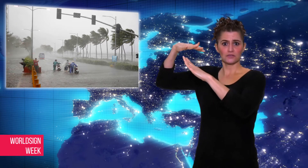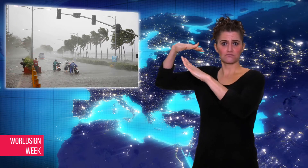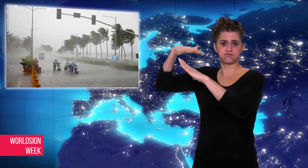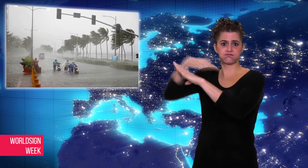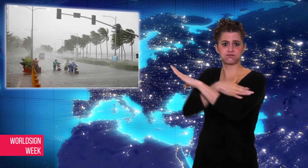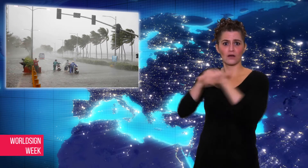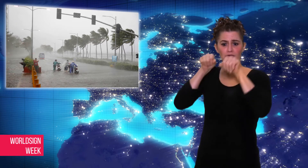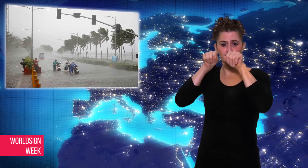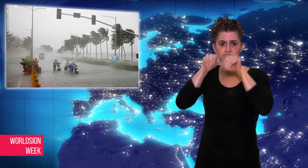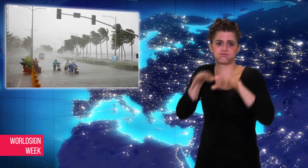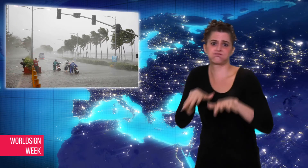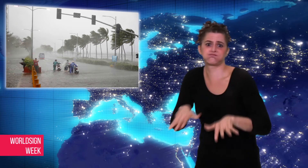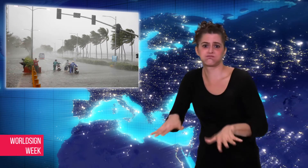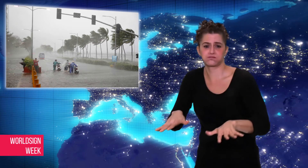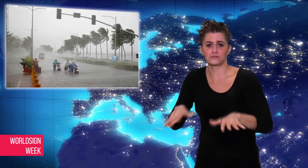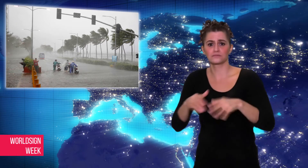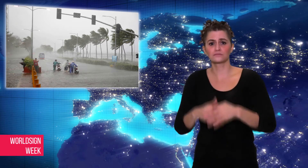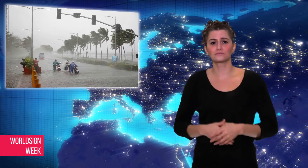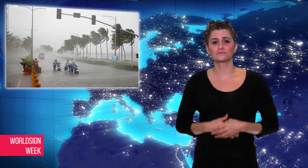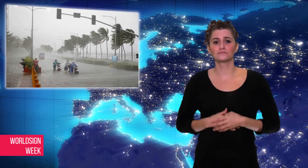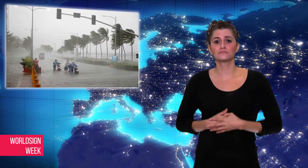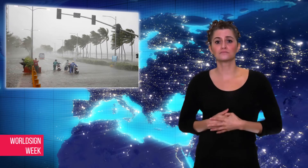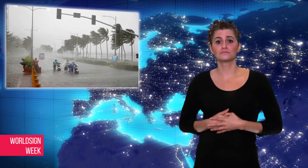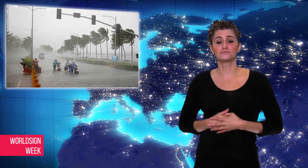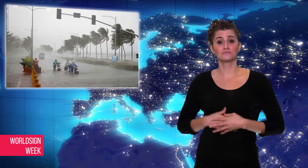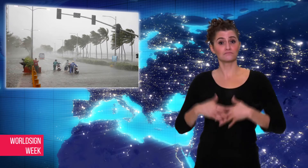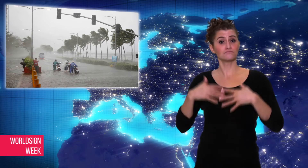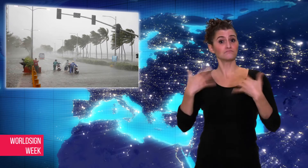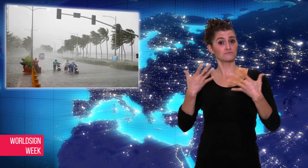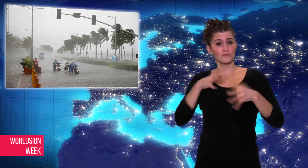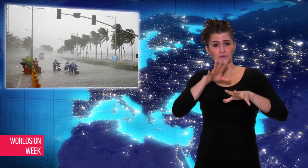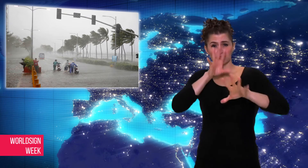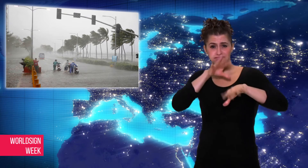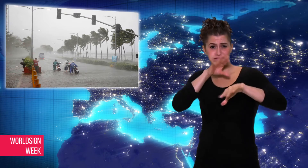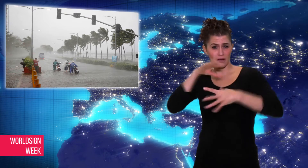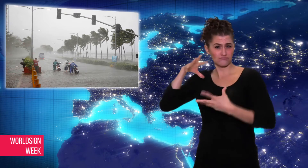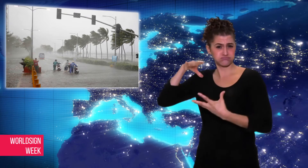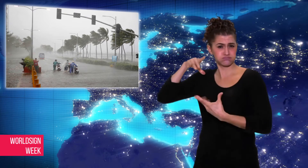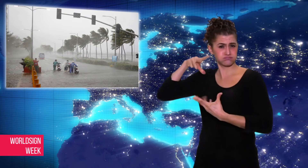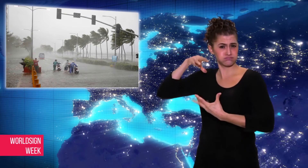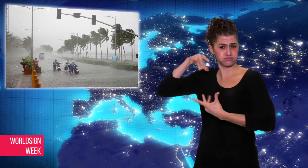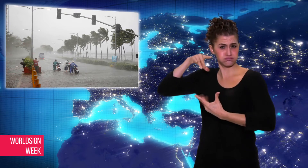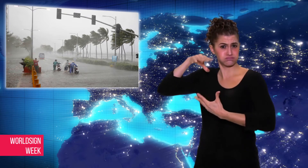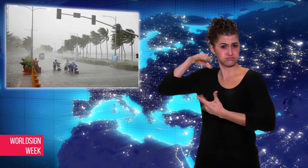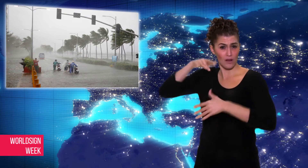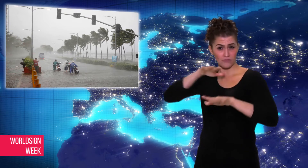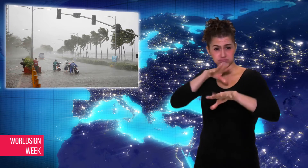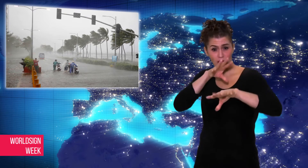hour and gusts of 190 kph, the typhoon